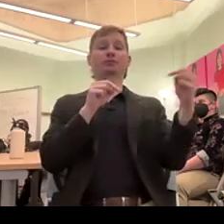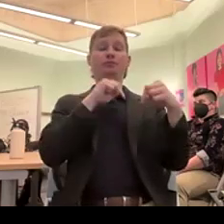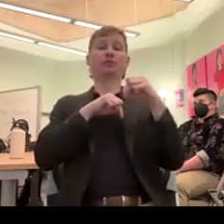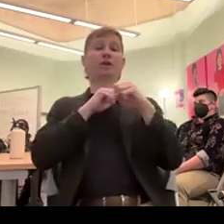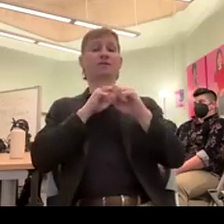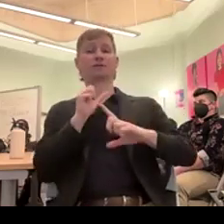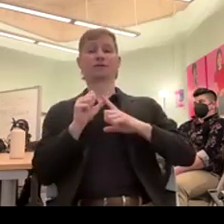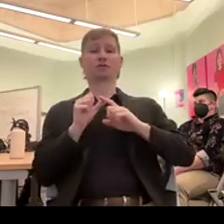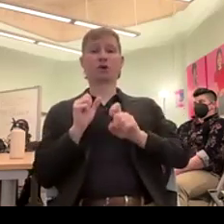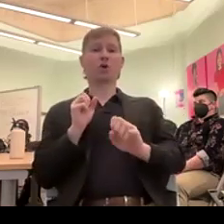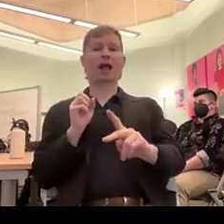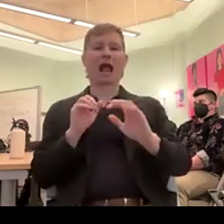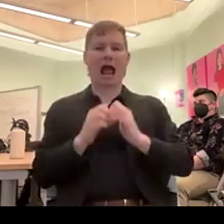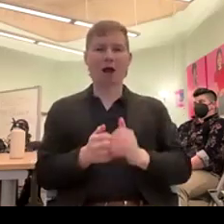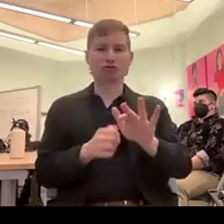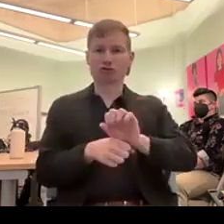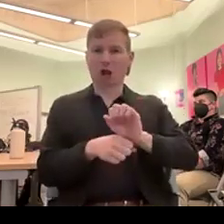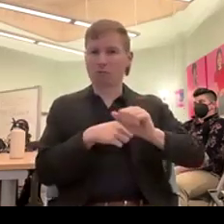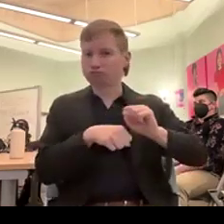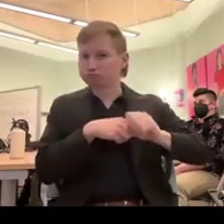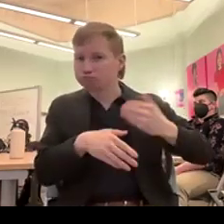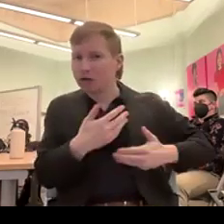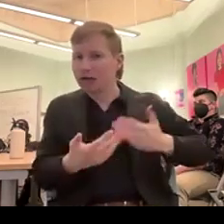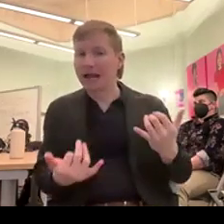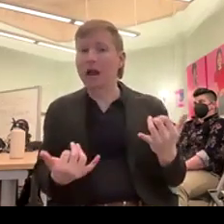to point that out as well. So in terms of the actual question, "how is your position working